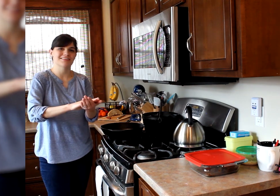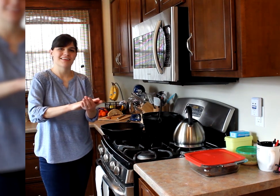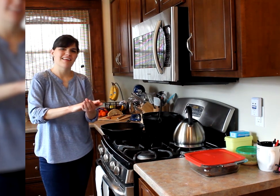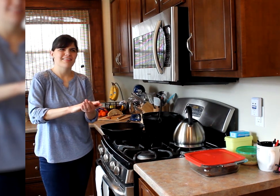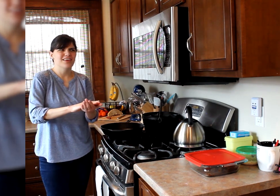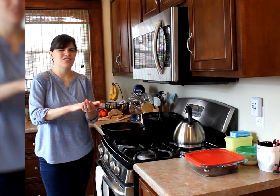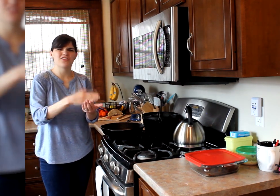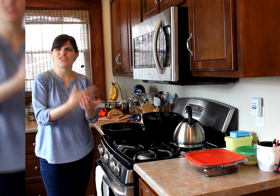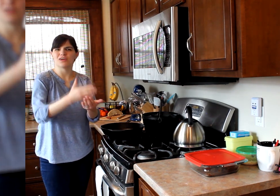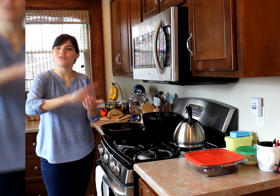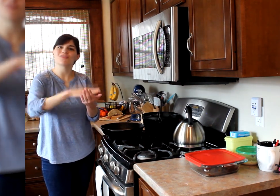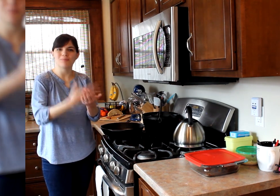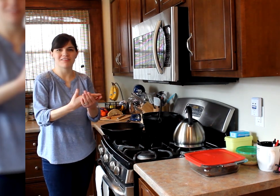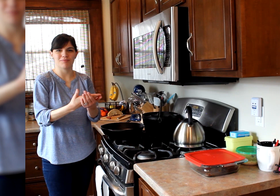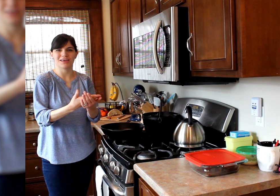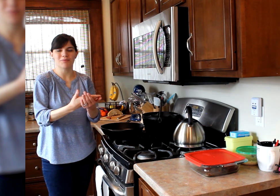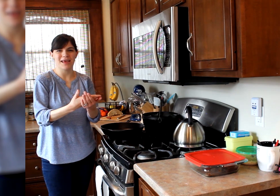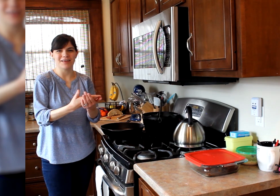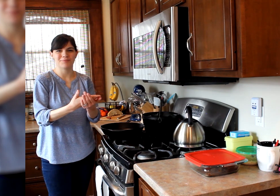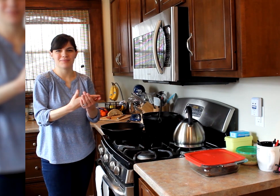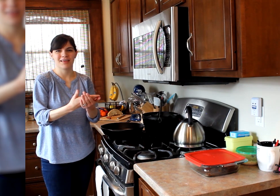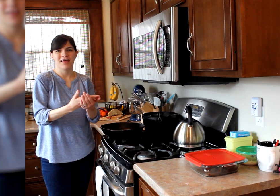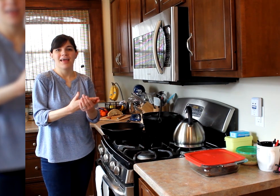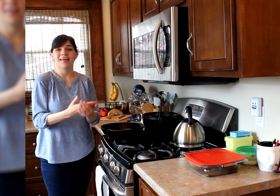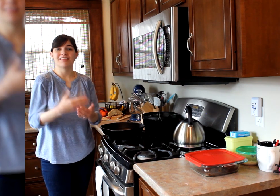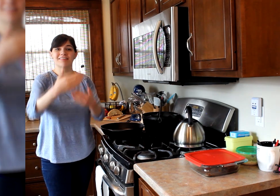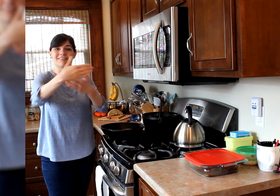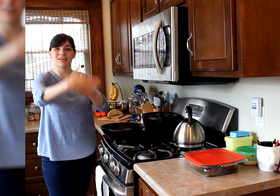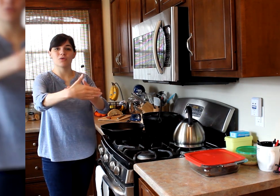like you're stirring or cooking something in a pan and then sign the